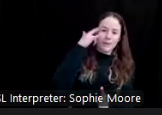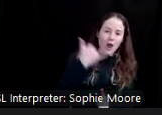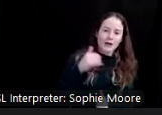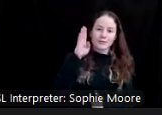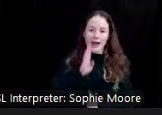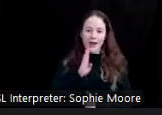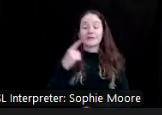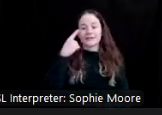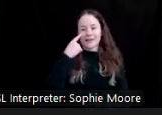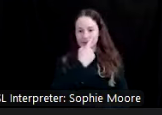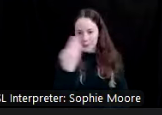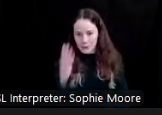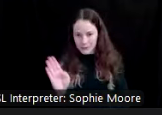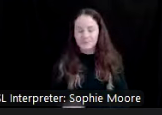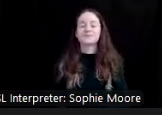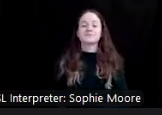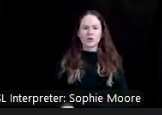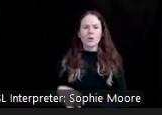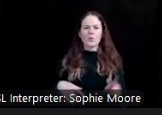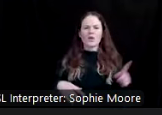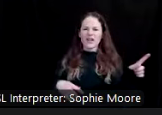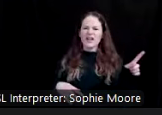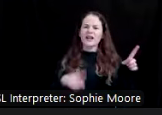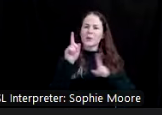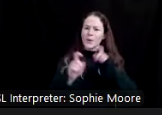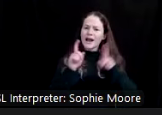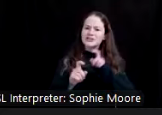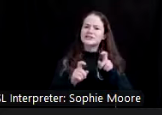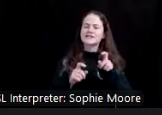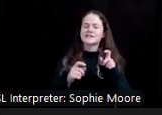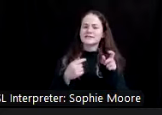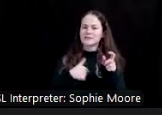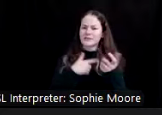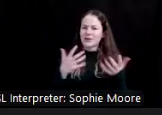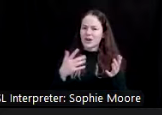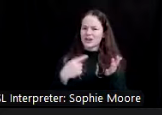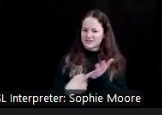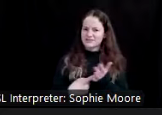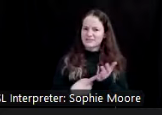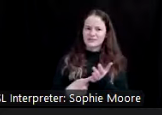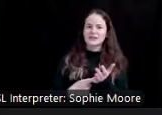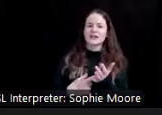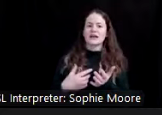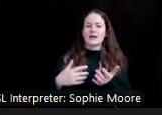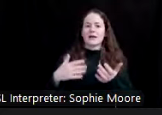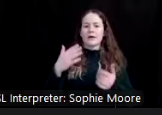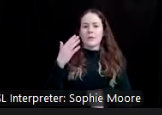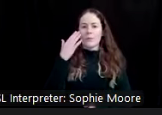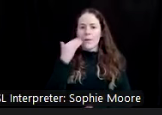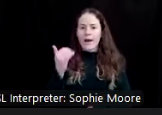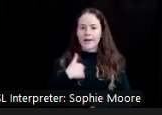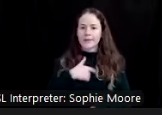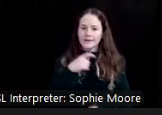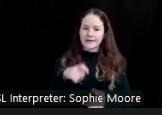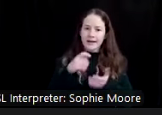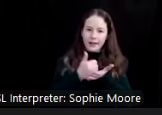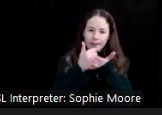already about moving and why we need to move for our health, for our well-being, for our social interaction, for our